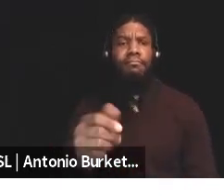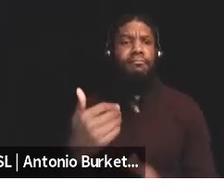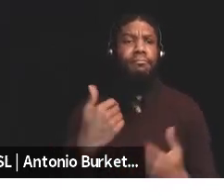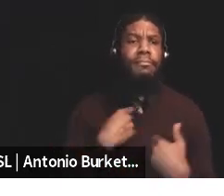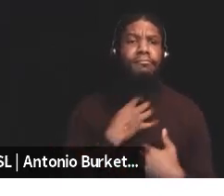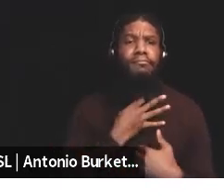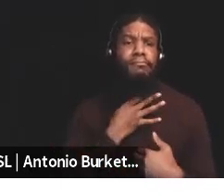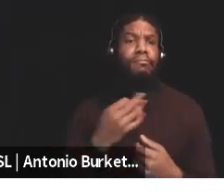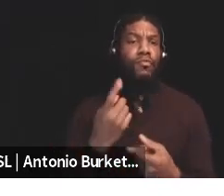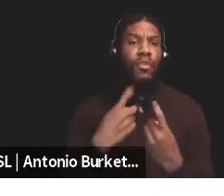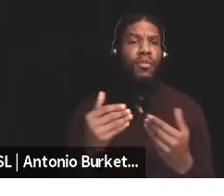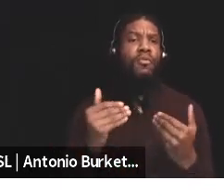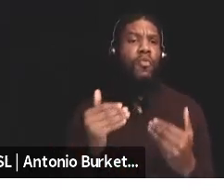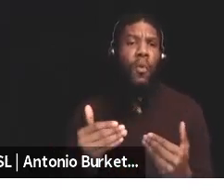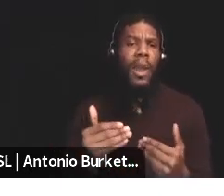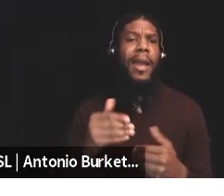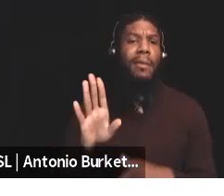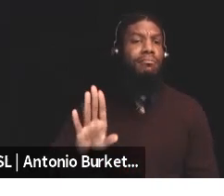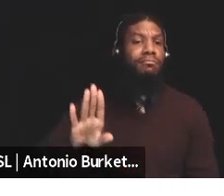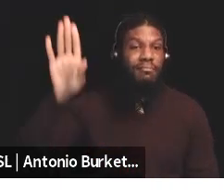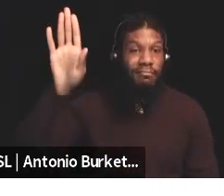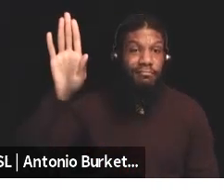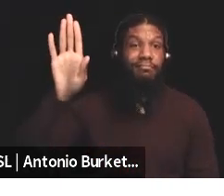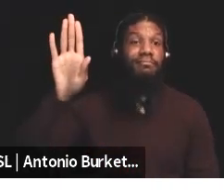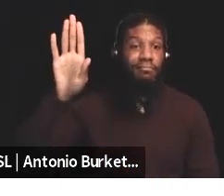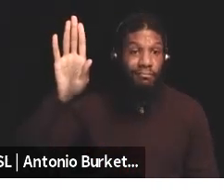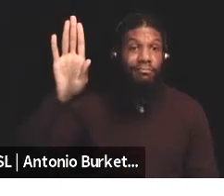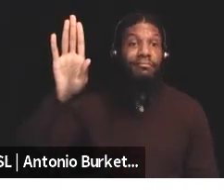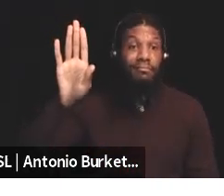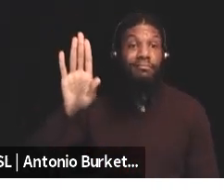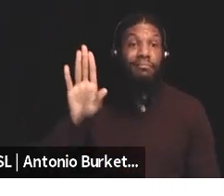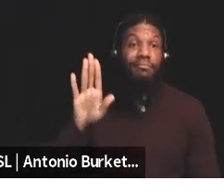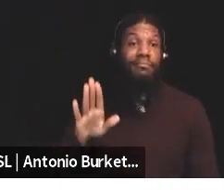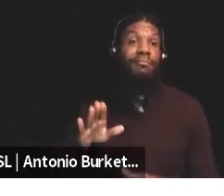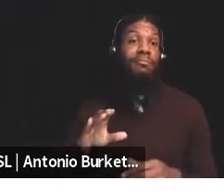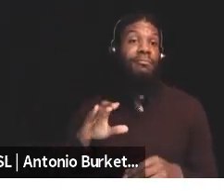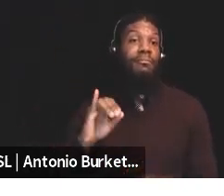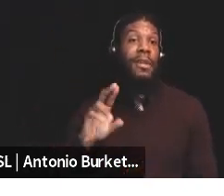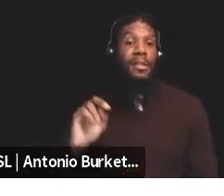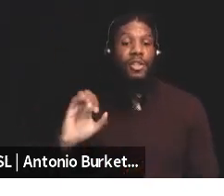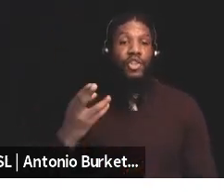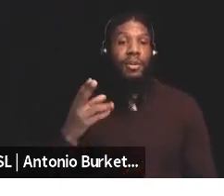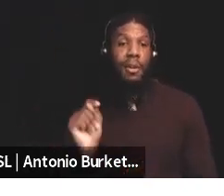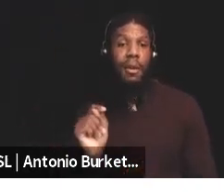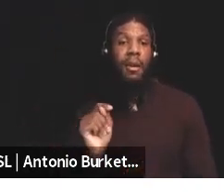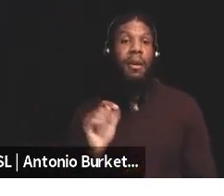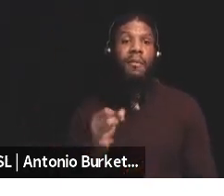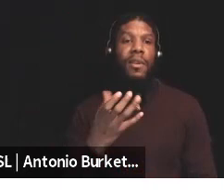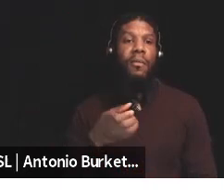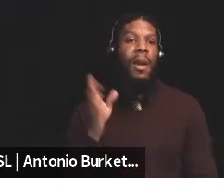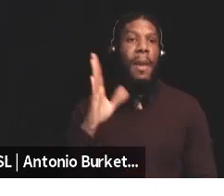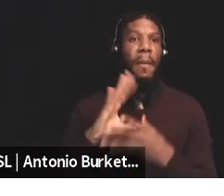could you please raise your hand in the chat? If you don't feel like speaking your question aloud,